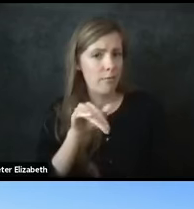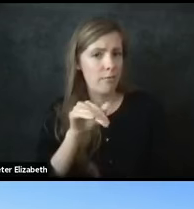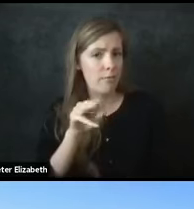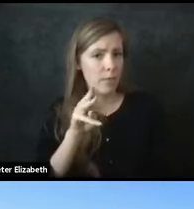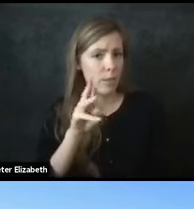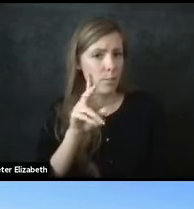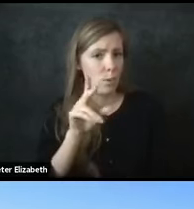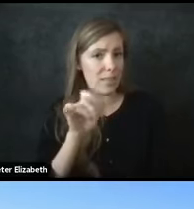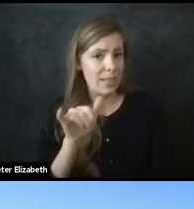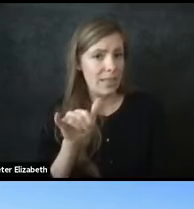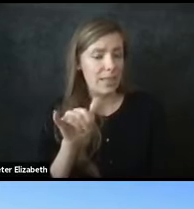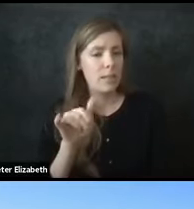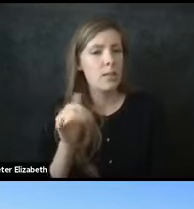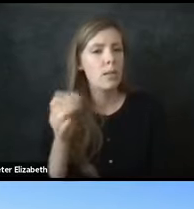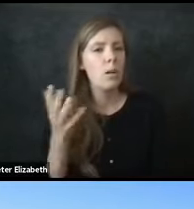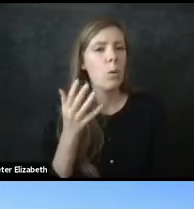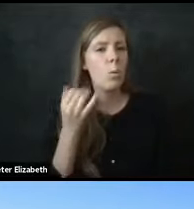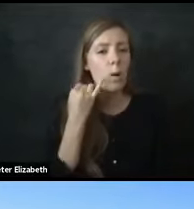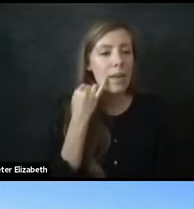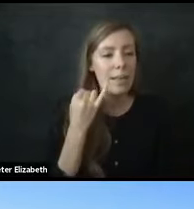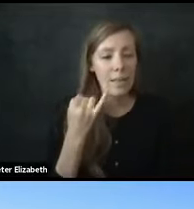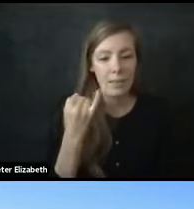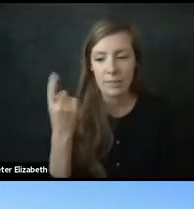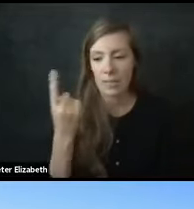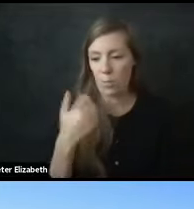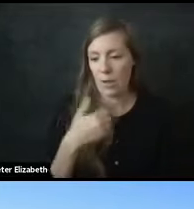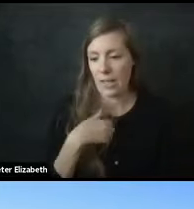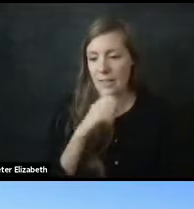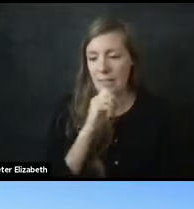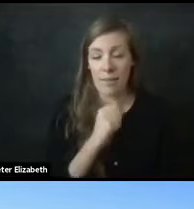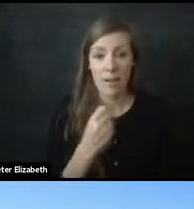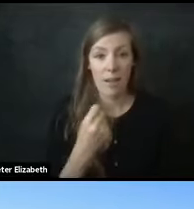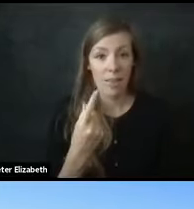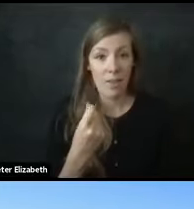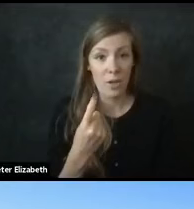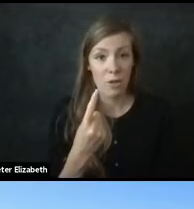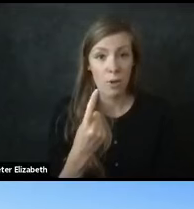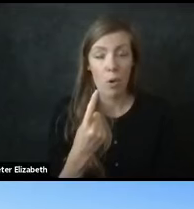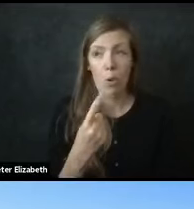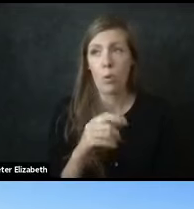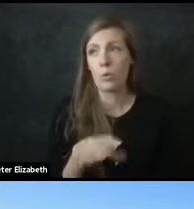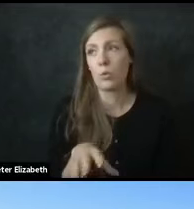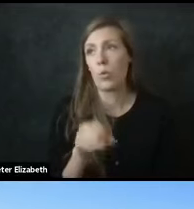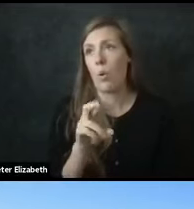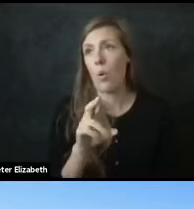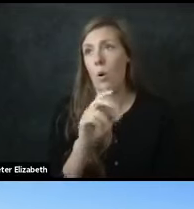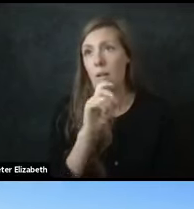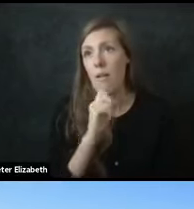But what if someone has, like, an eleven year old or someone that's an eleven and a half years old?